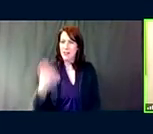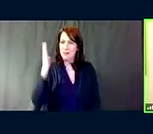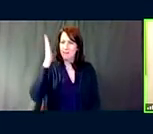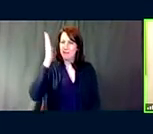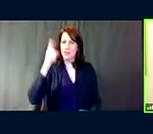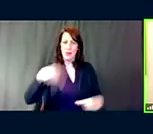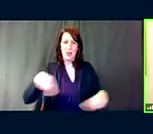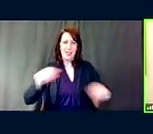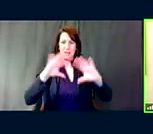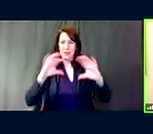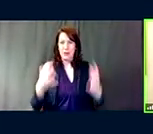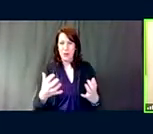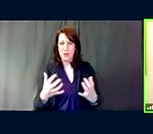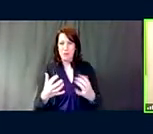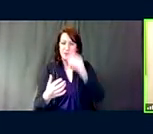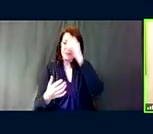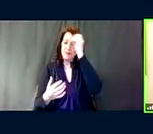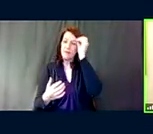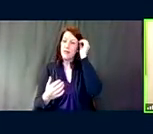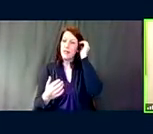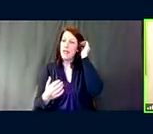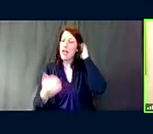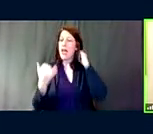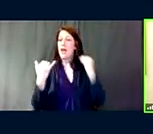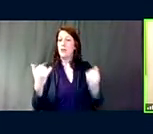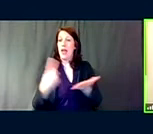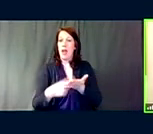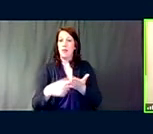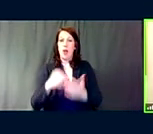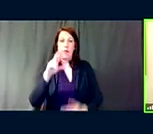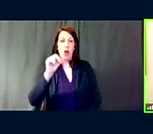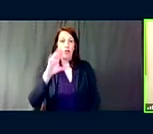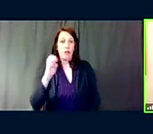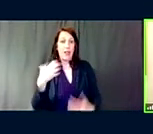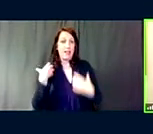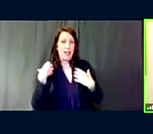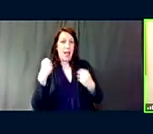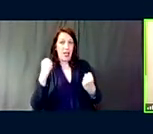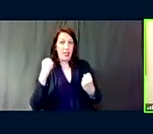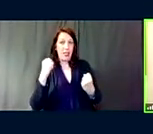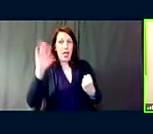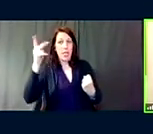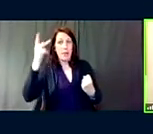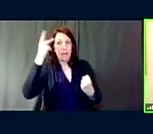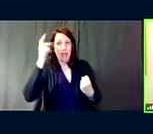HONOR TO GIVE THE TALK TO THIS GROUP, AND TODAY MY TALK DEALS WITH RAISE, HEALTH AND POLITICS